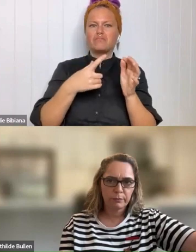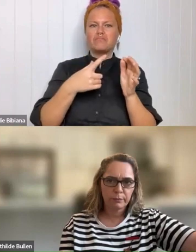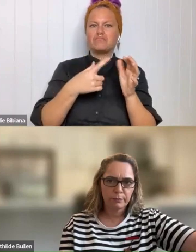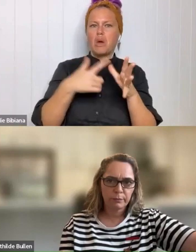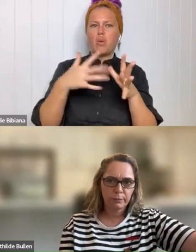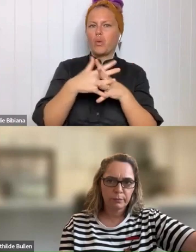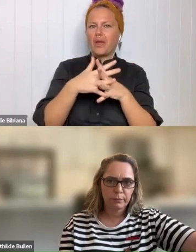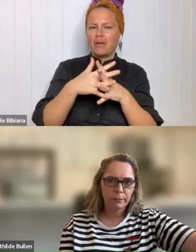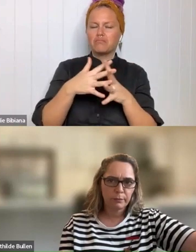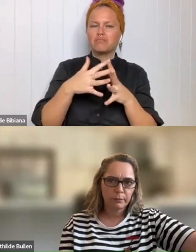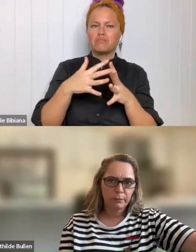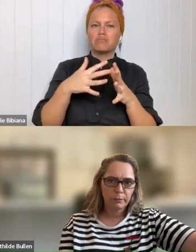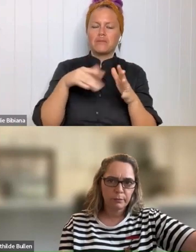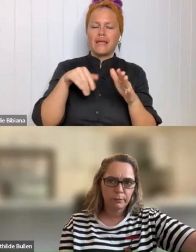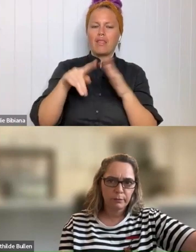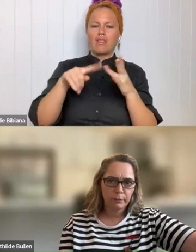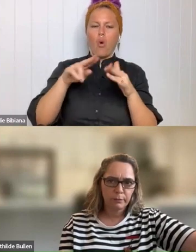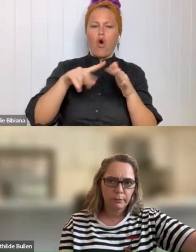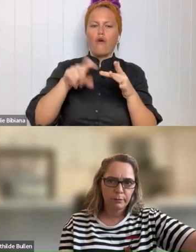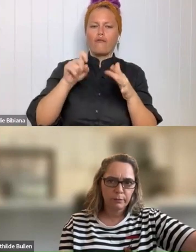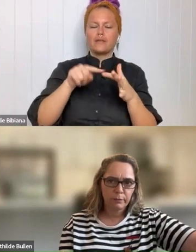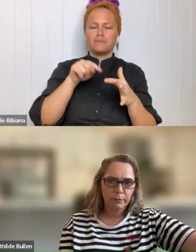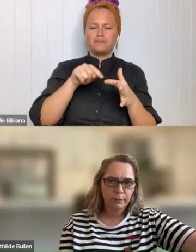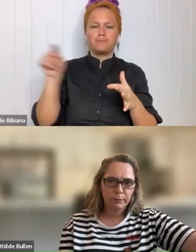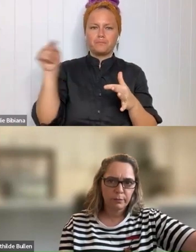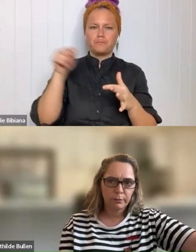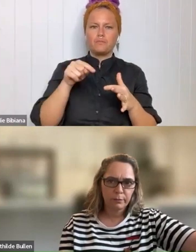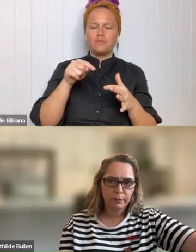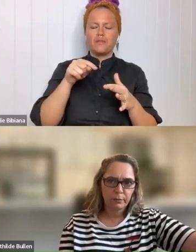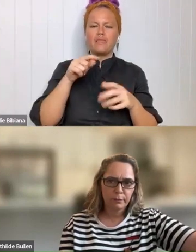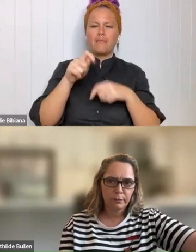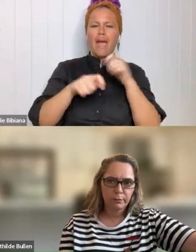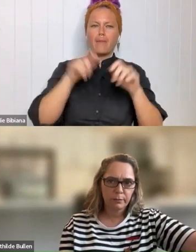what it was, it became quite confusing or tricky for staff to